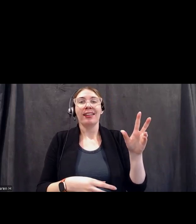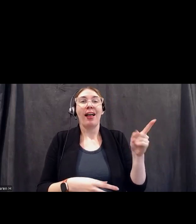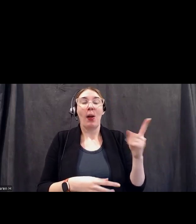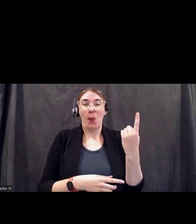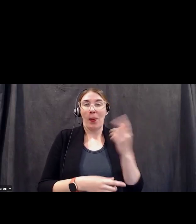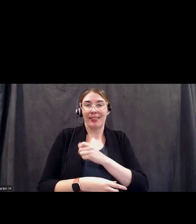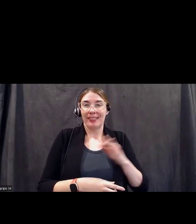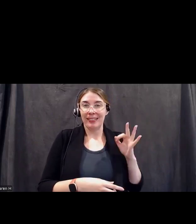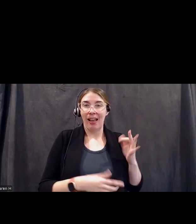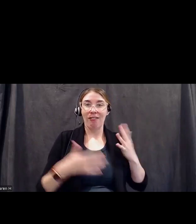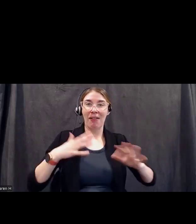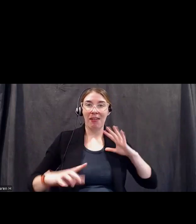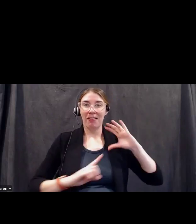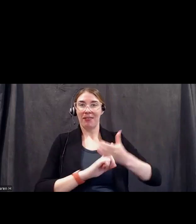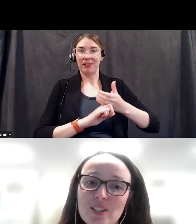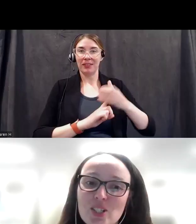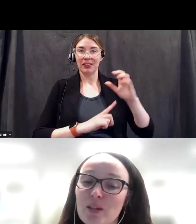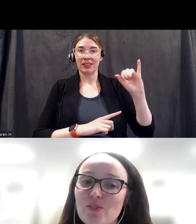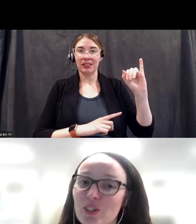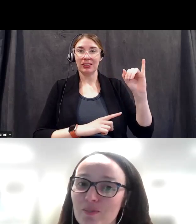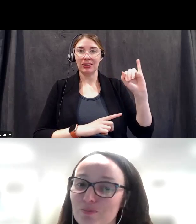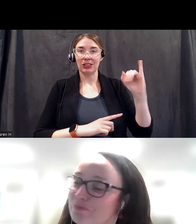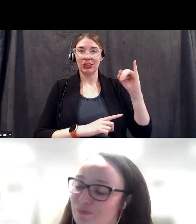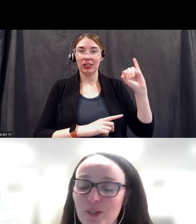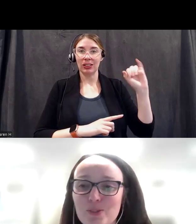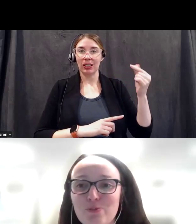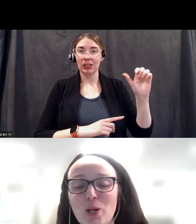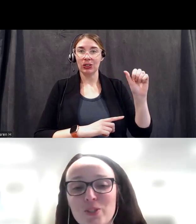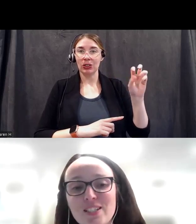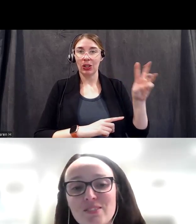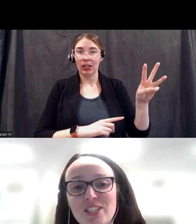the hallway to promote on their page. And it was very -- it was well received